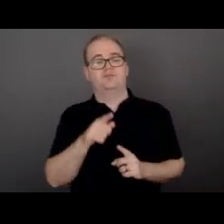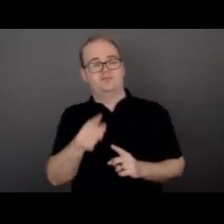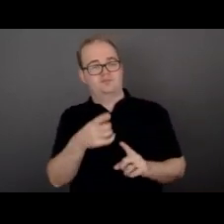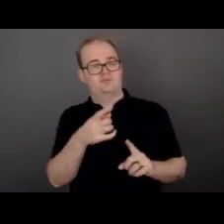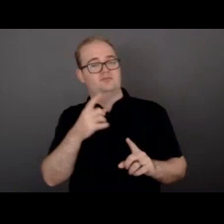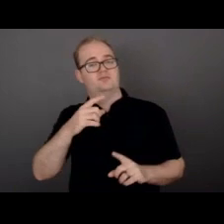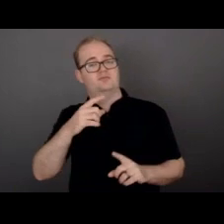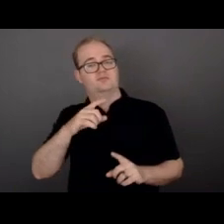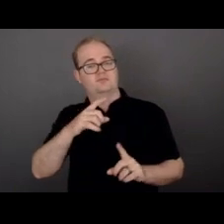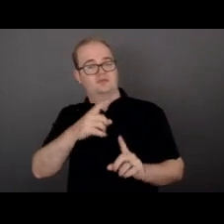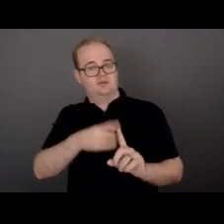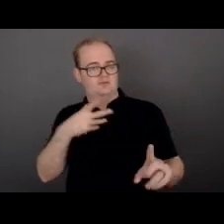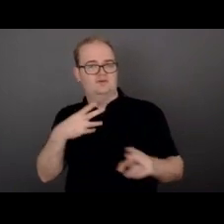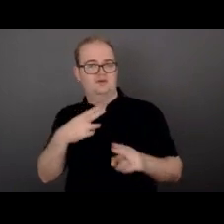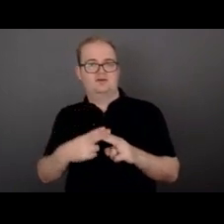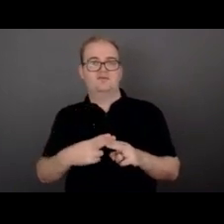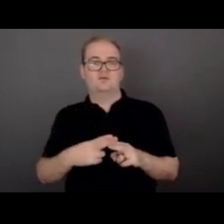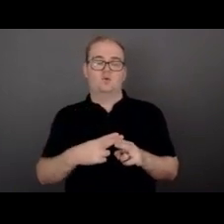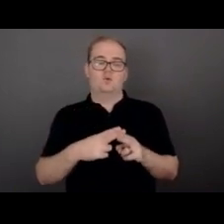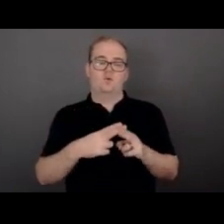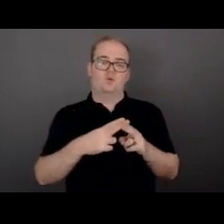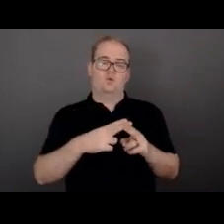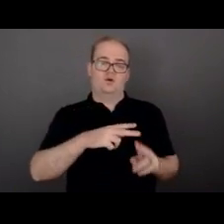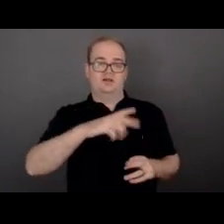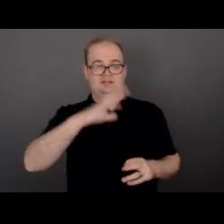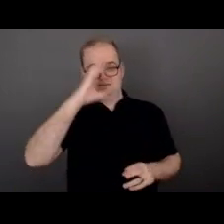regional office to provide that advice first and foremost.